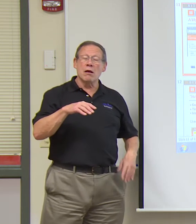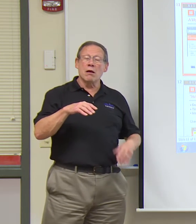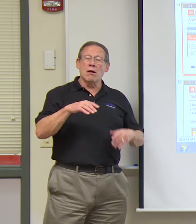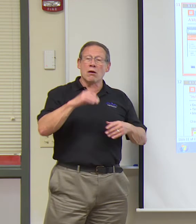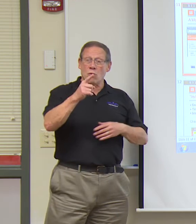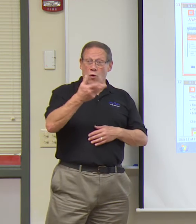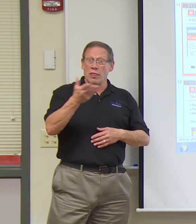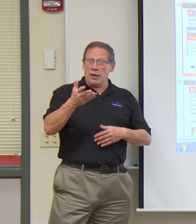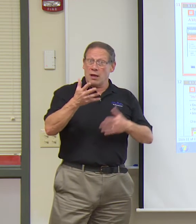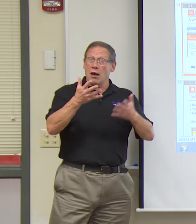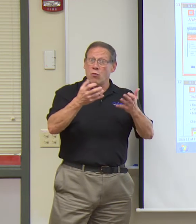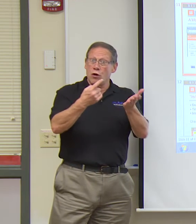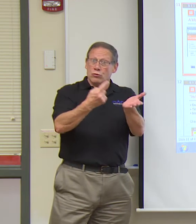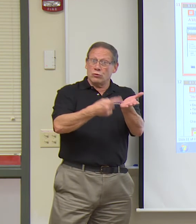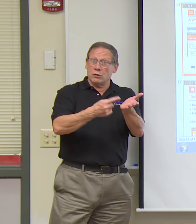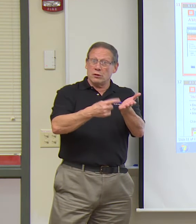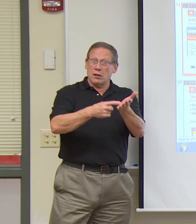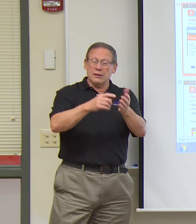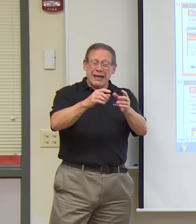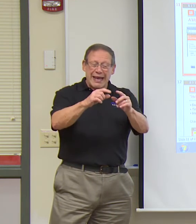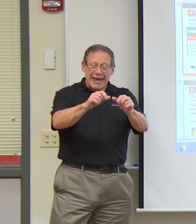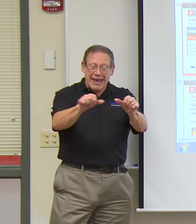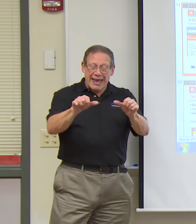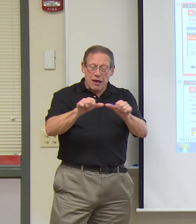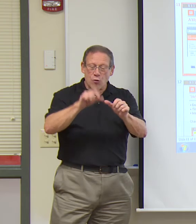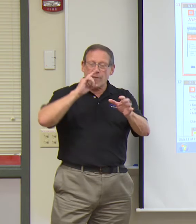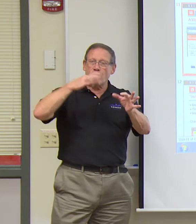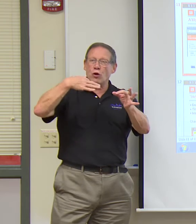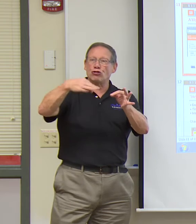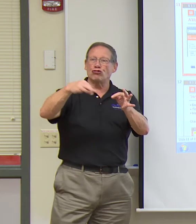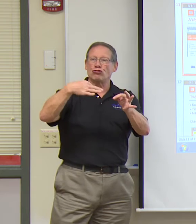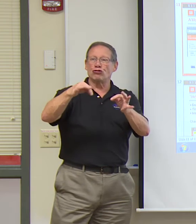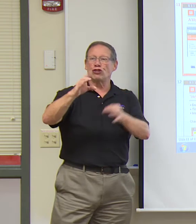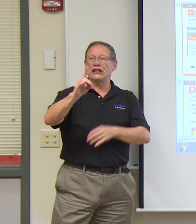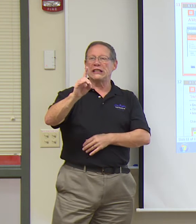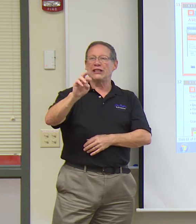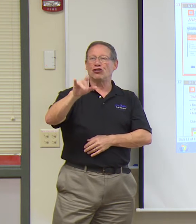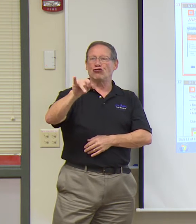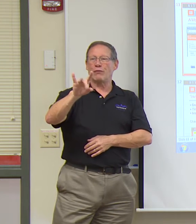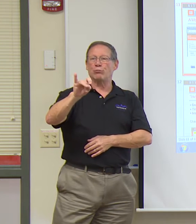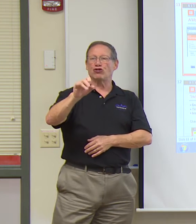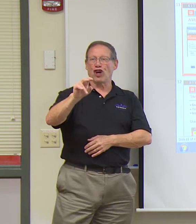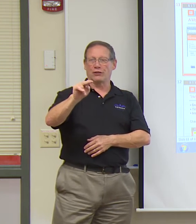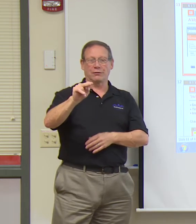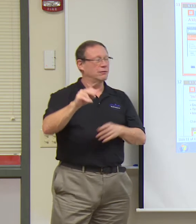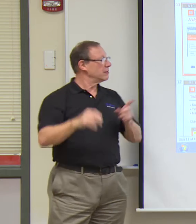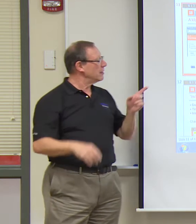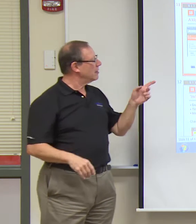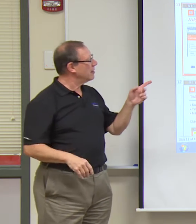is this description area that's in the content.